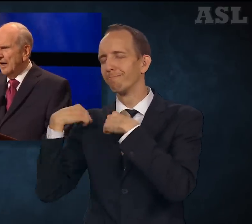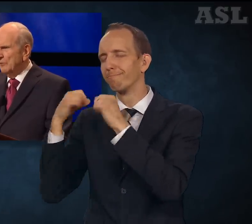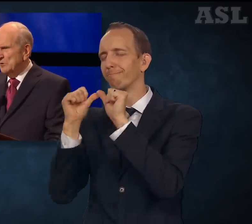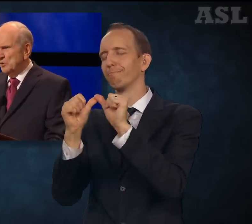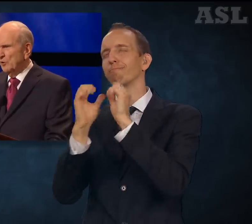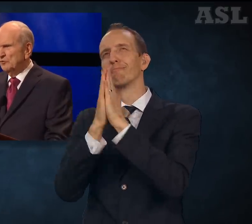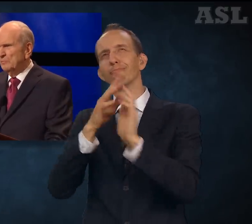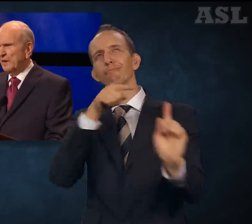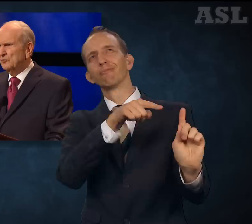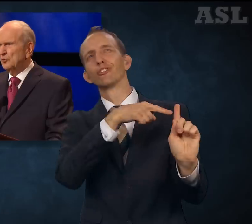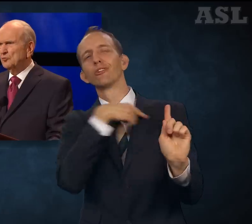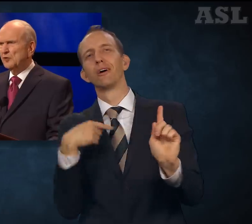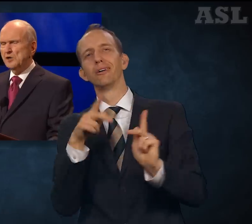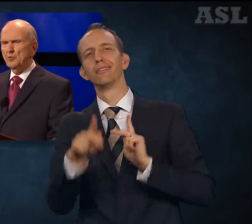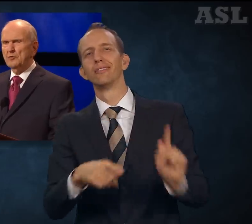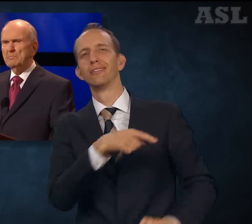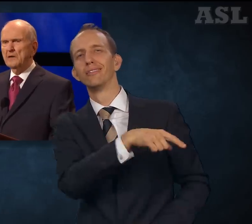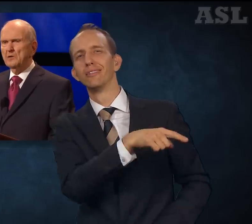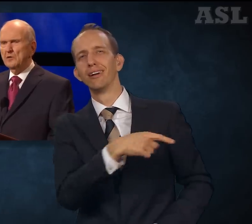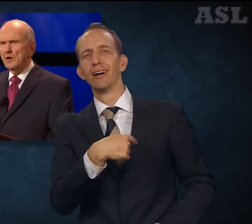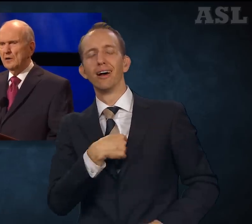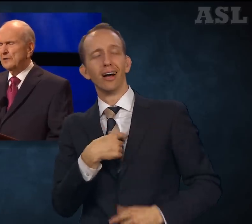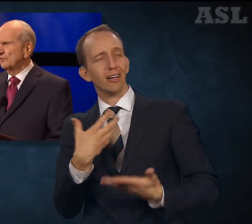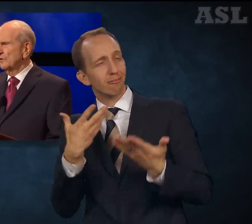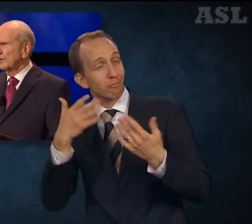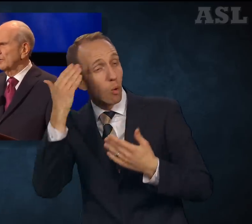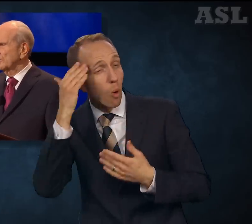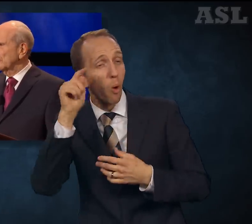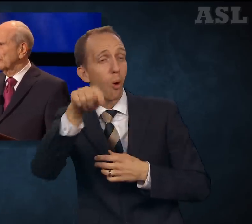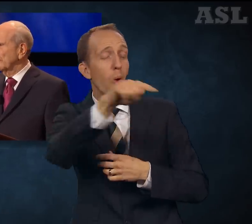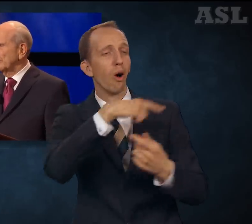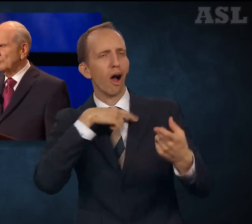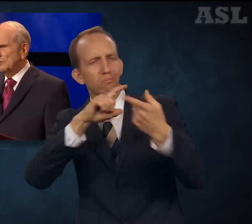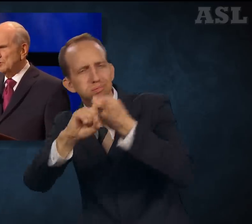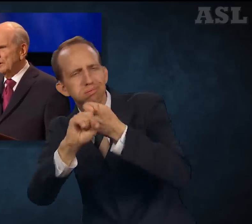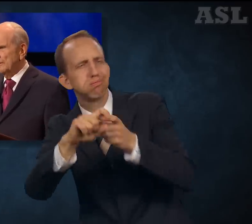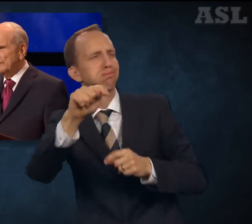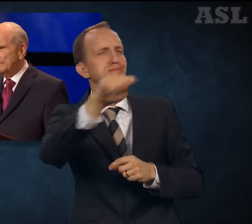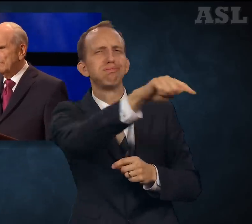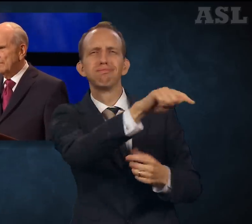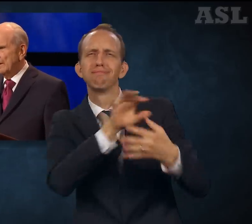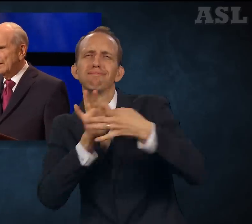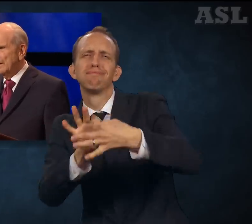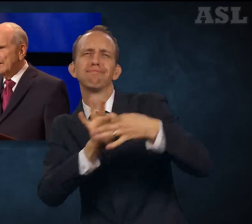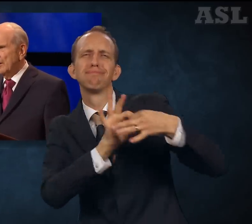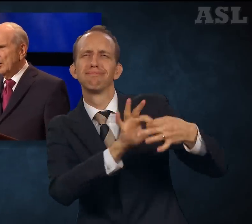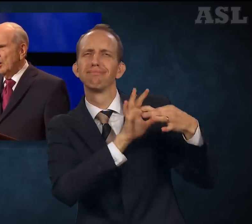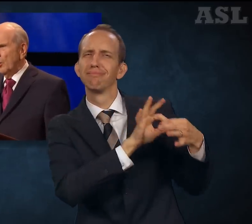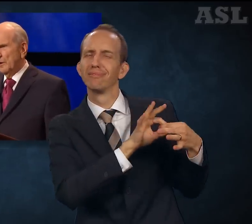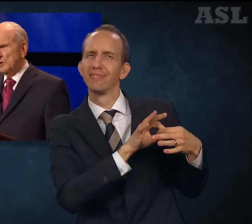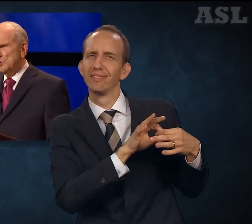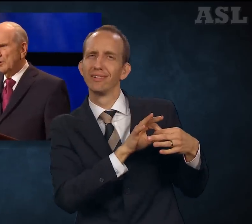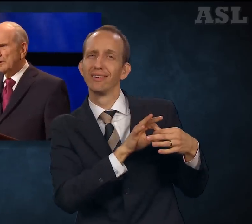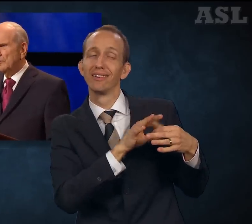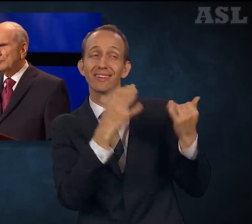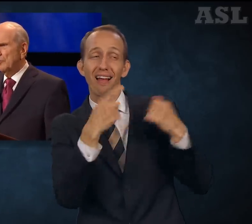PEOPLE OF CHINA.